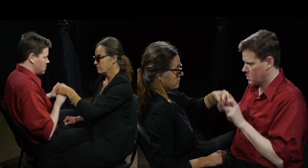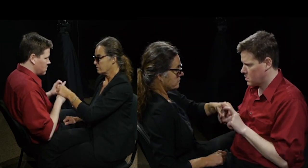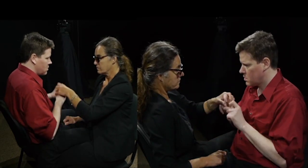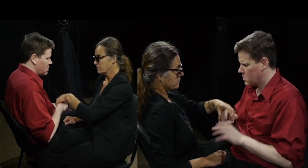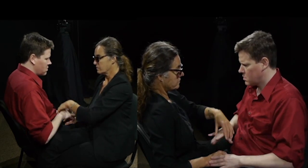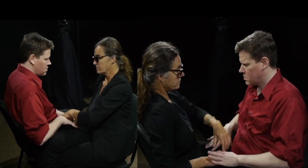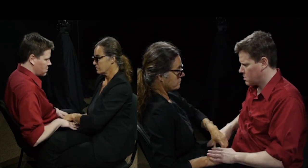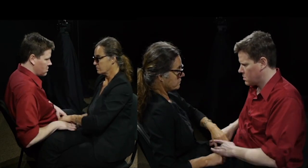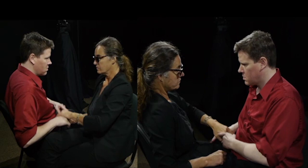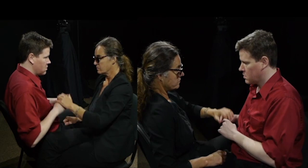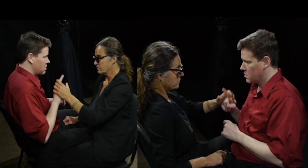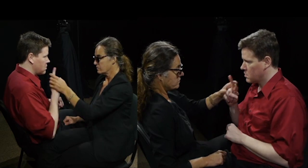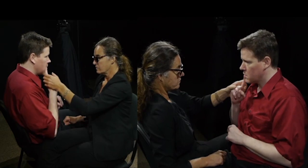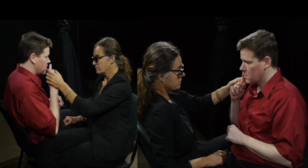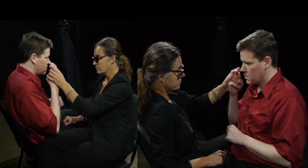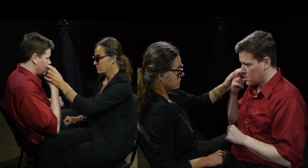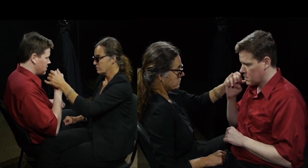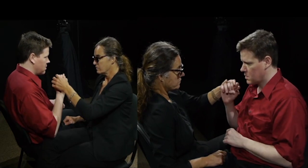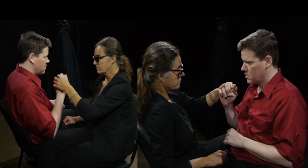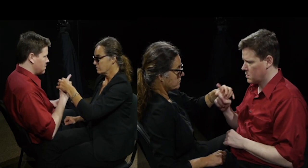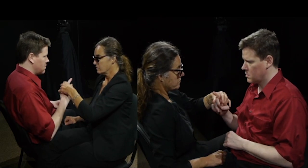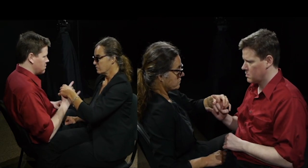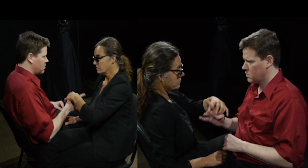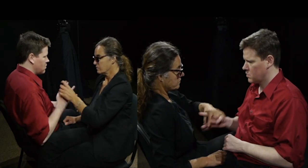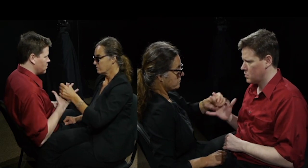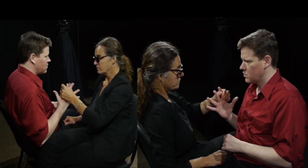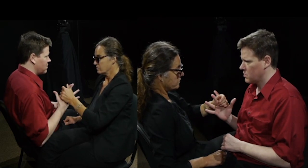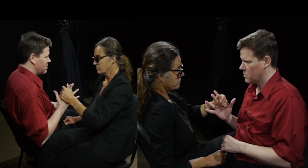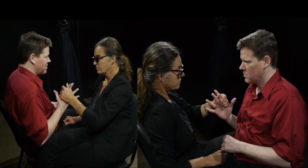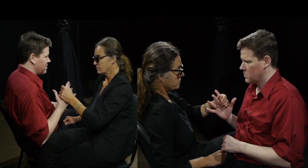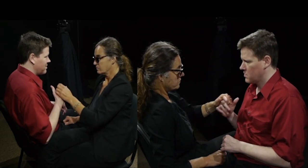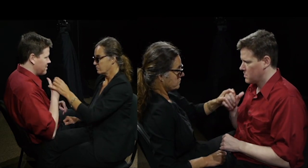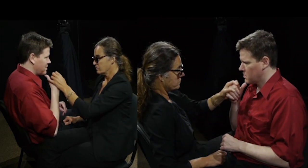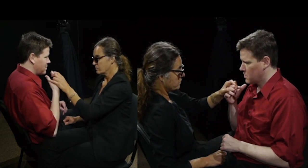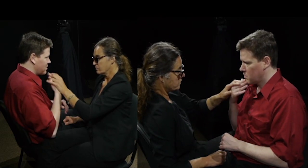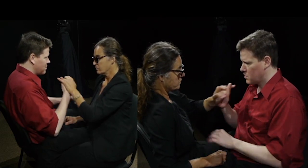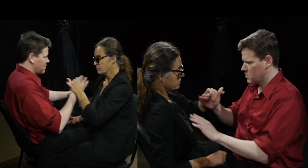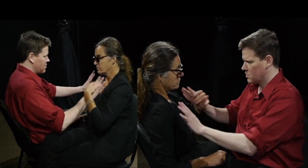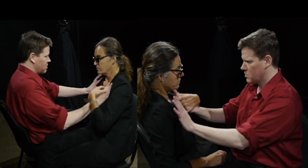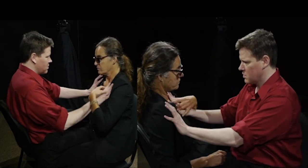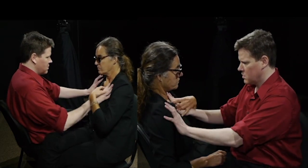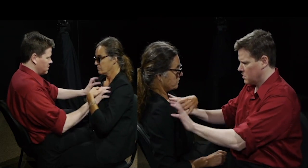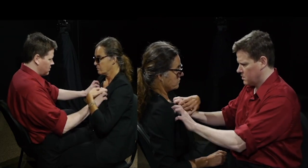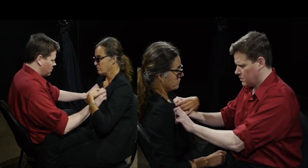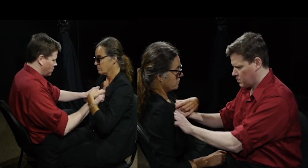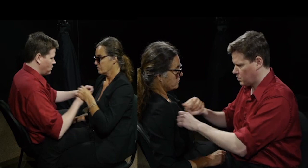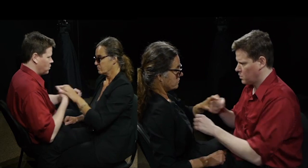This is internalized so deeply that later in life, it is difficult to claim any autonomy. The system doesn't work.